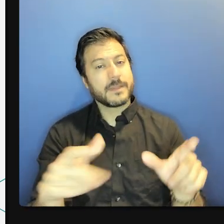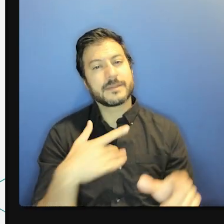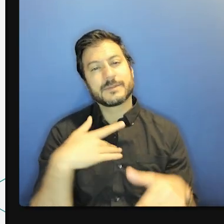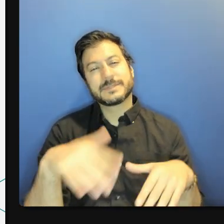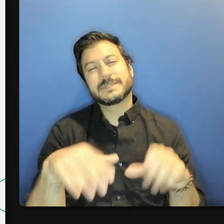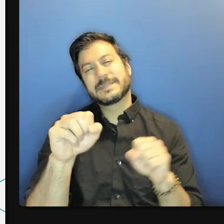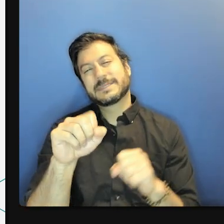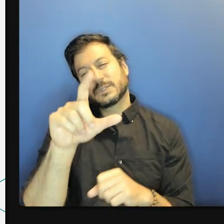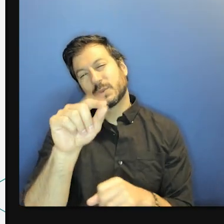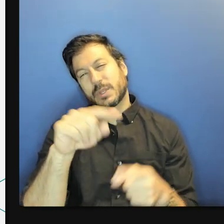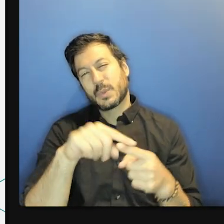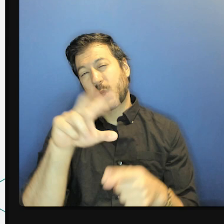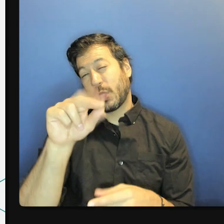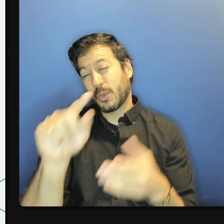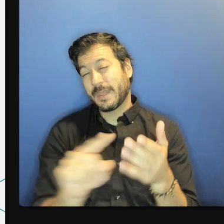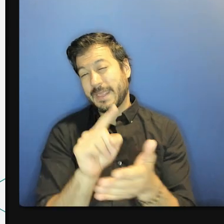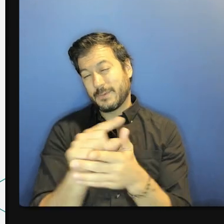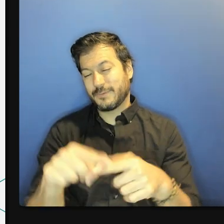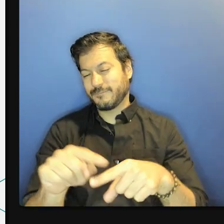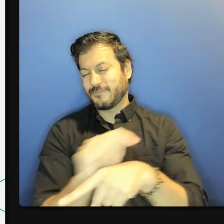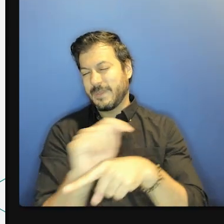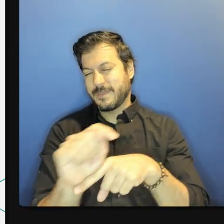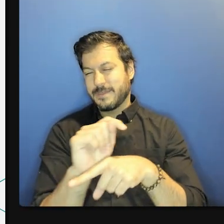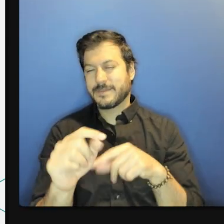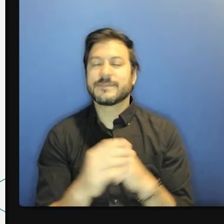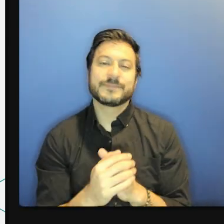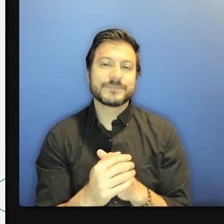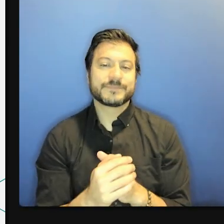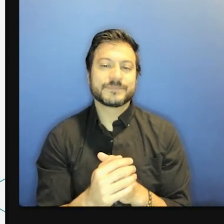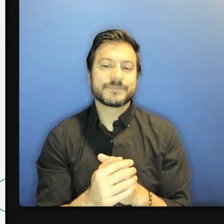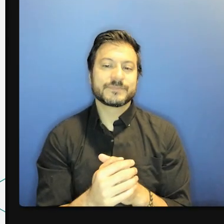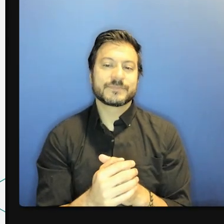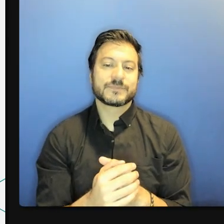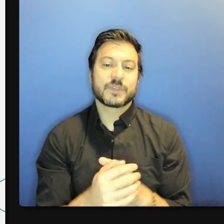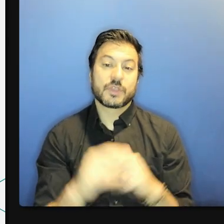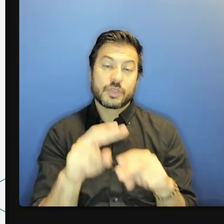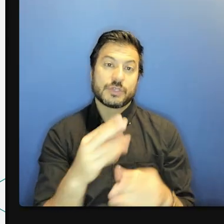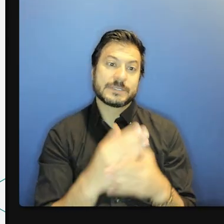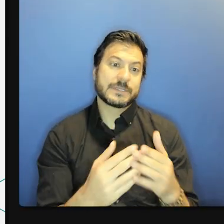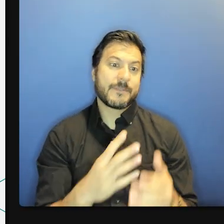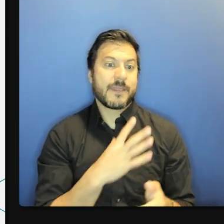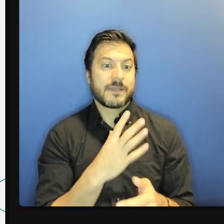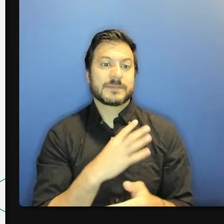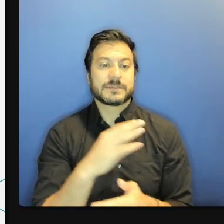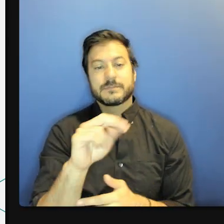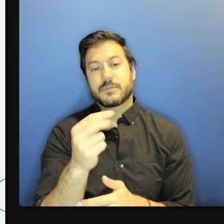It usually takes about 20 to 30 hours to train a model. Let's check out some custom neural voice samples